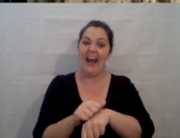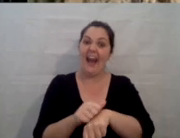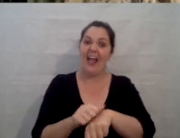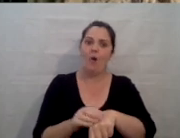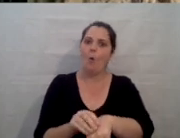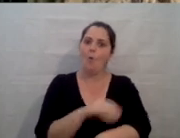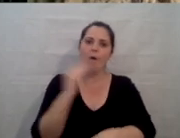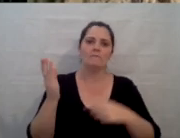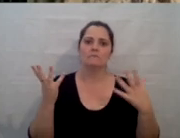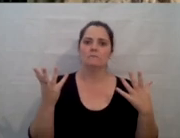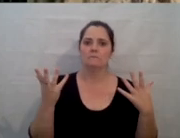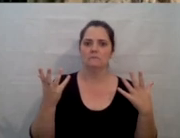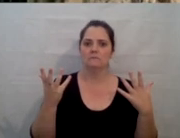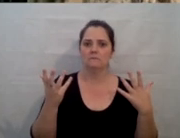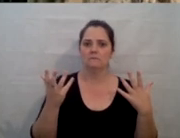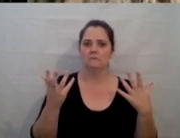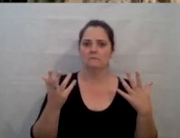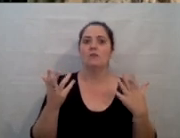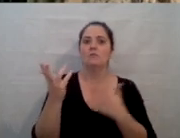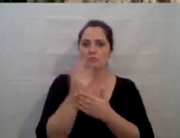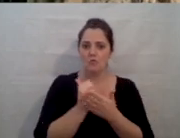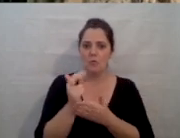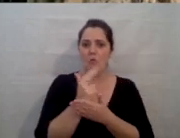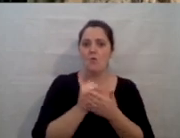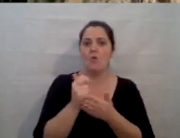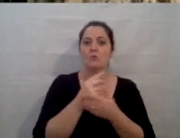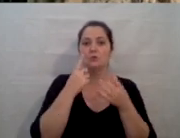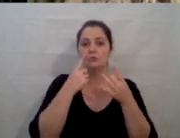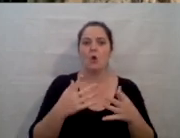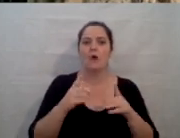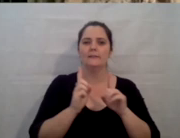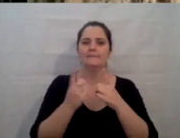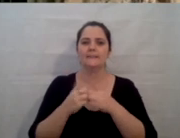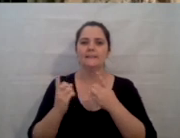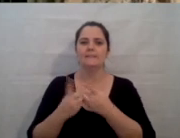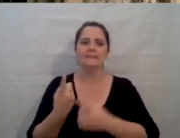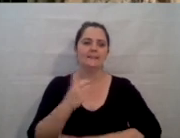draw him out and then draw him as if he had no flesh, and show all of the muscle groups underneath.